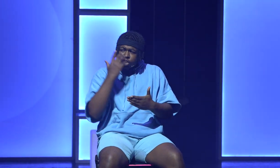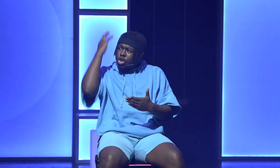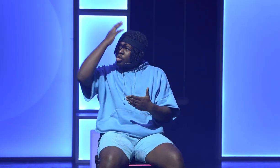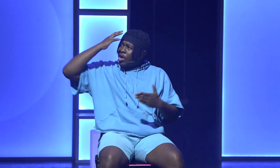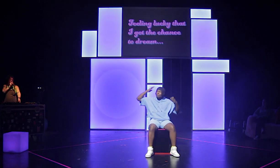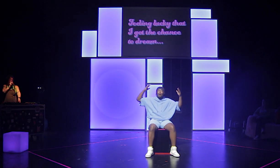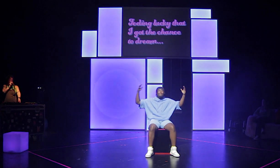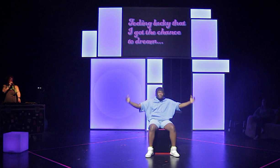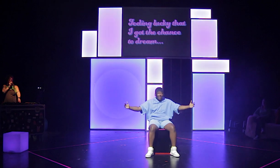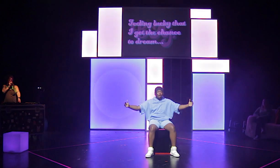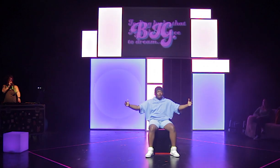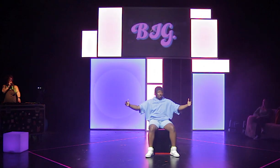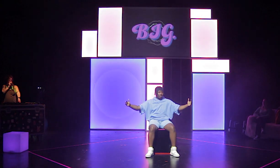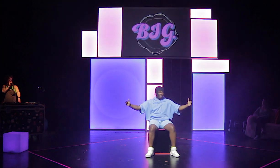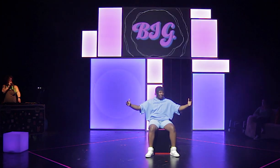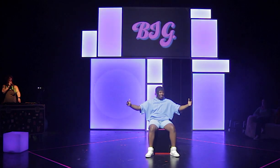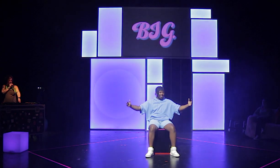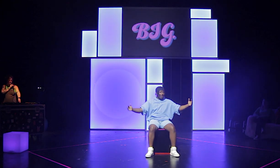[ # GRACE CONTINUES TO SING ]